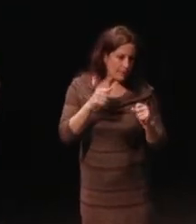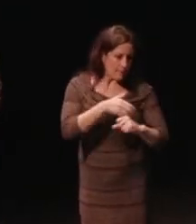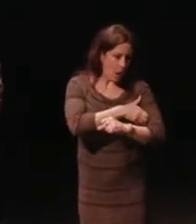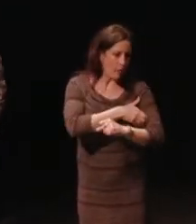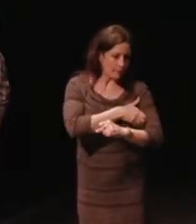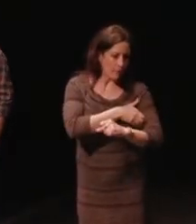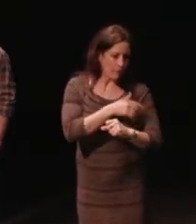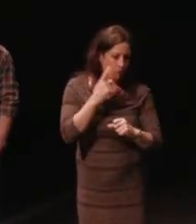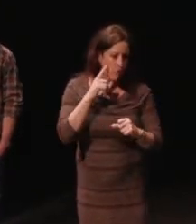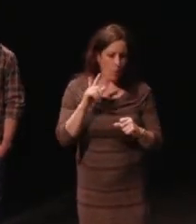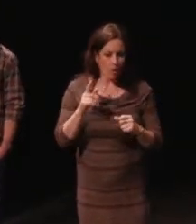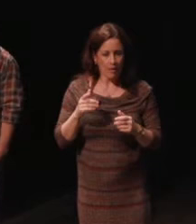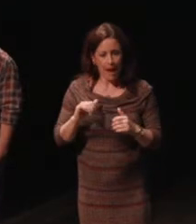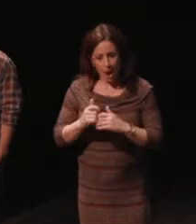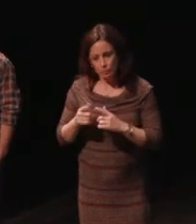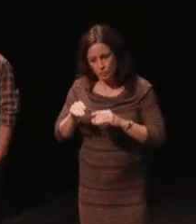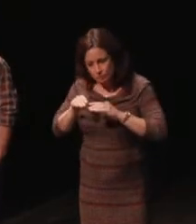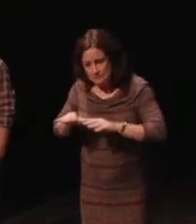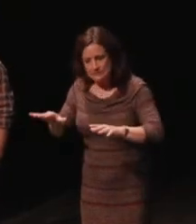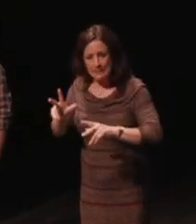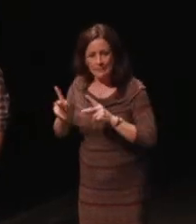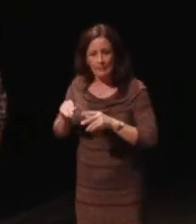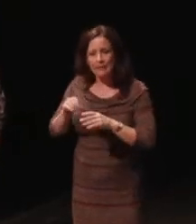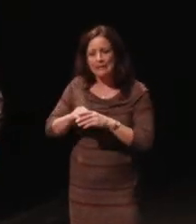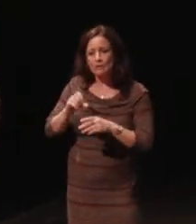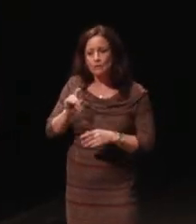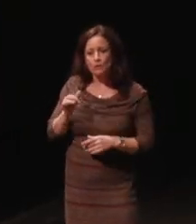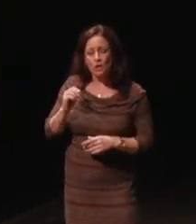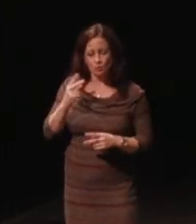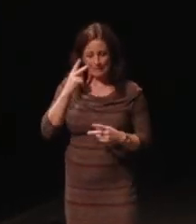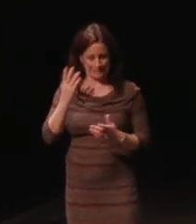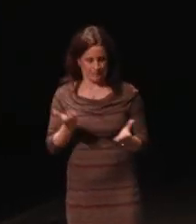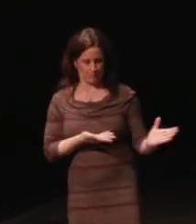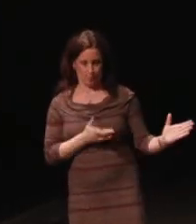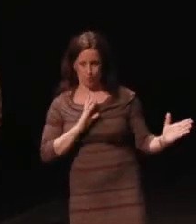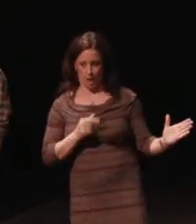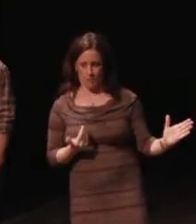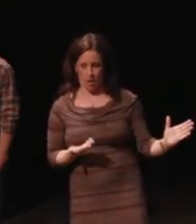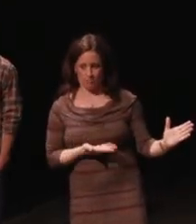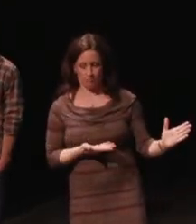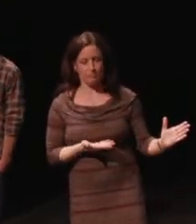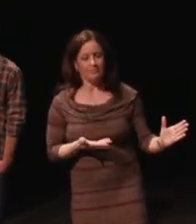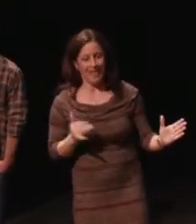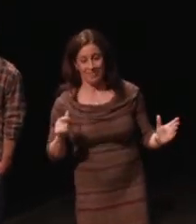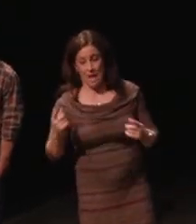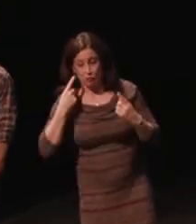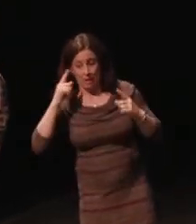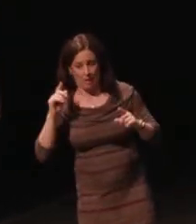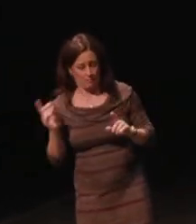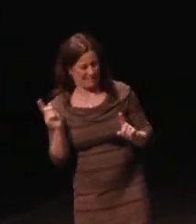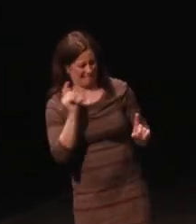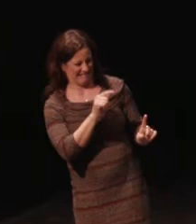a way to get people in the studio, to see what we're talking about, to see what they're trying to accomplish. Right.